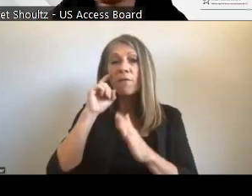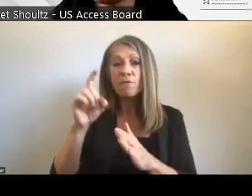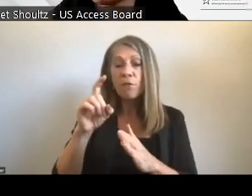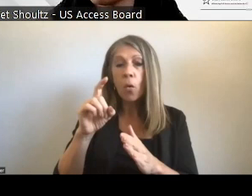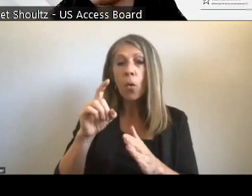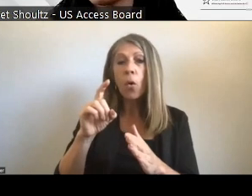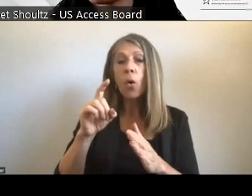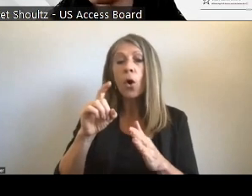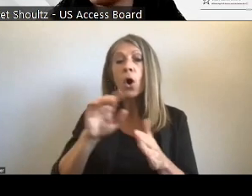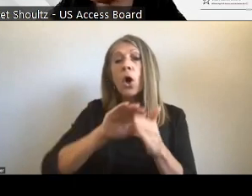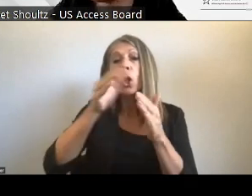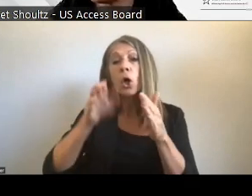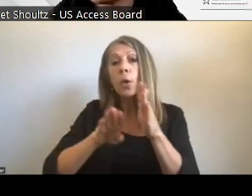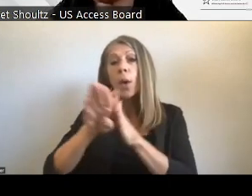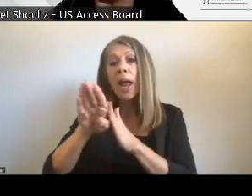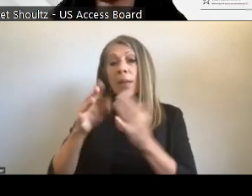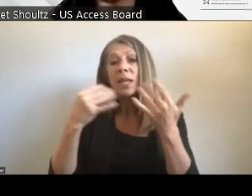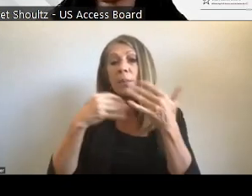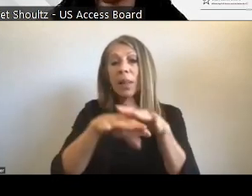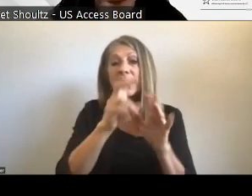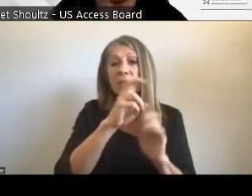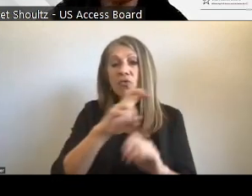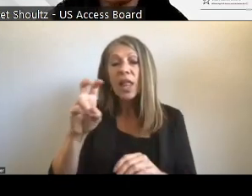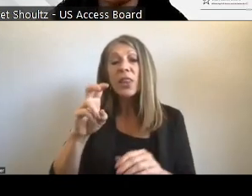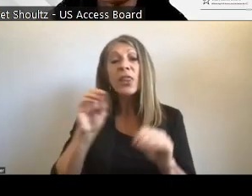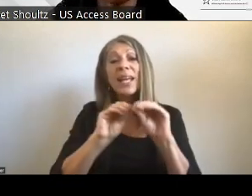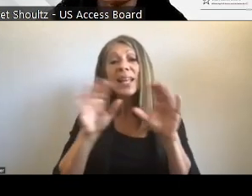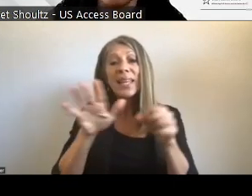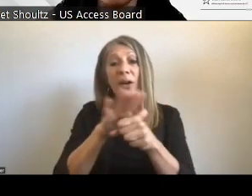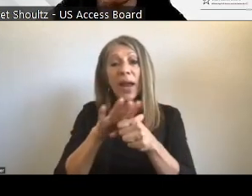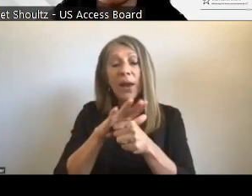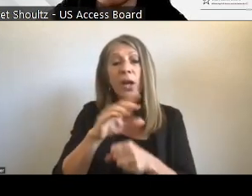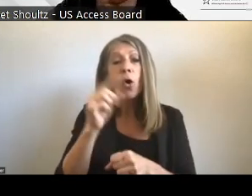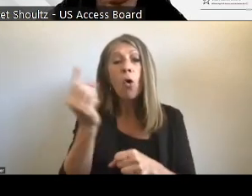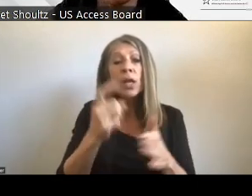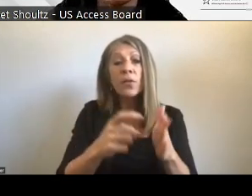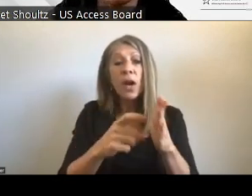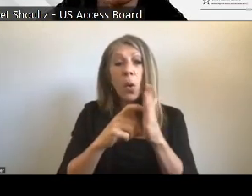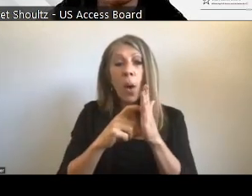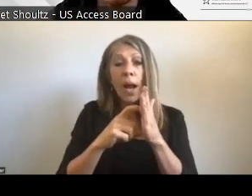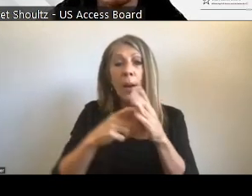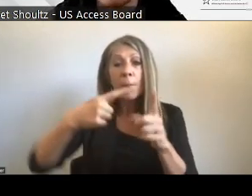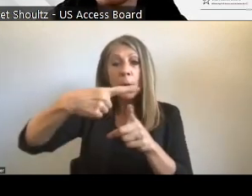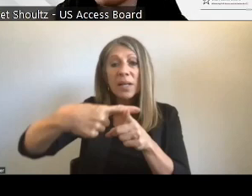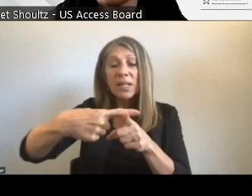blended transitions. So again, the clear area is only required at perpendicular curb ramps.